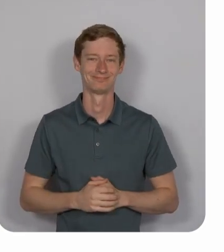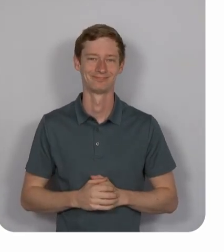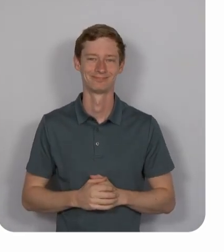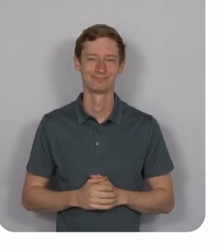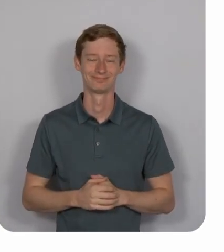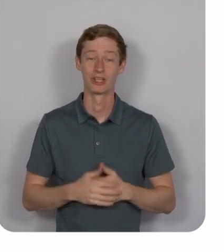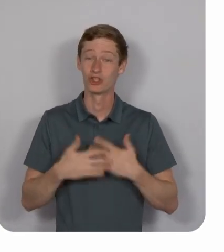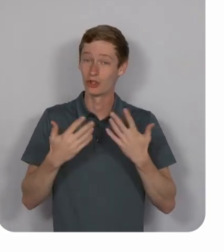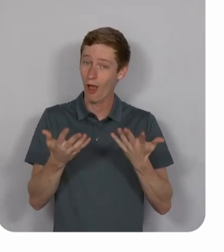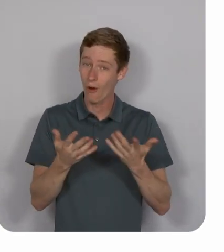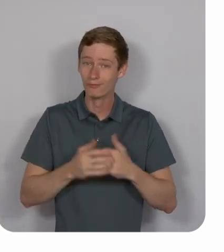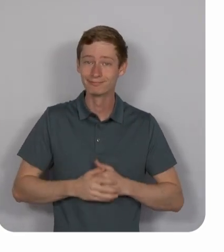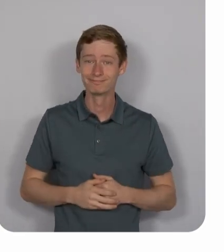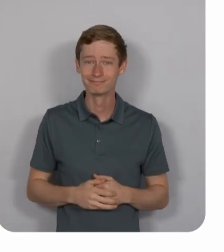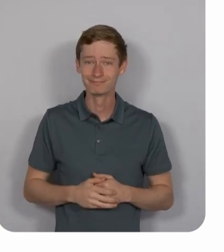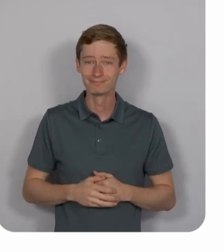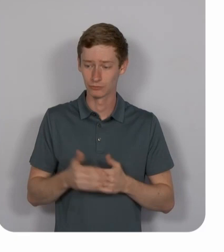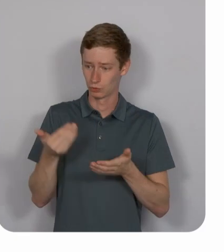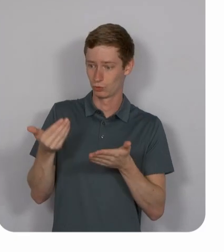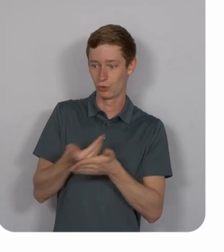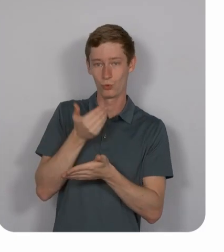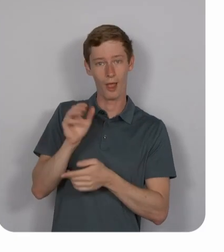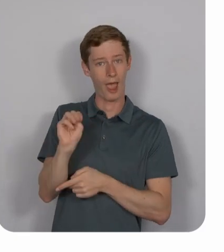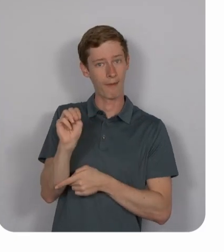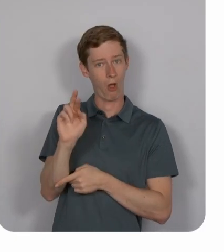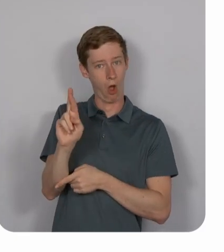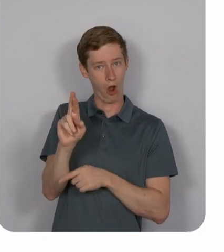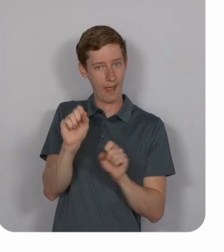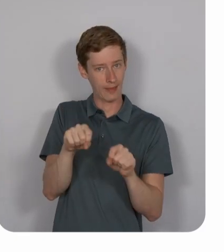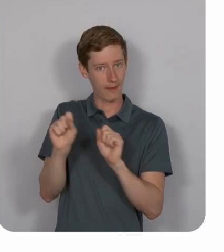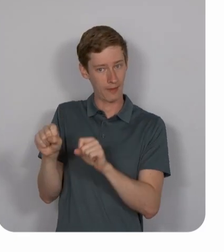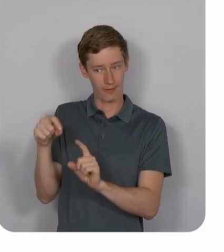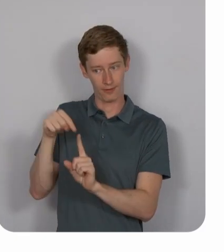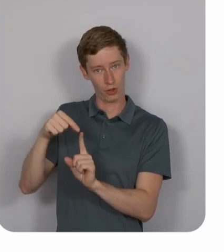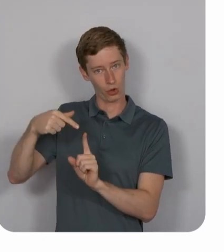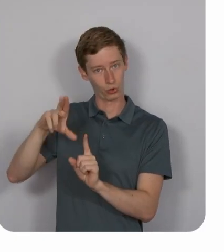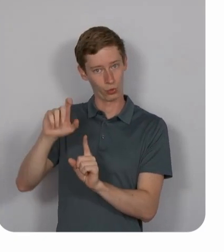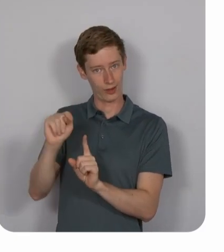So what new MR capabilities does Quest 3 bring to developers?